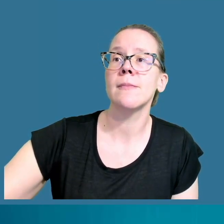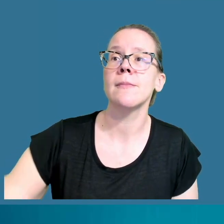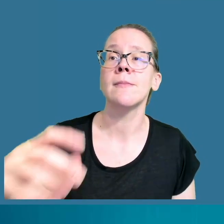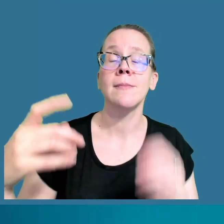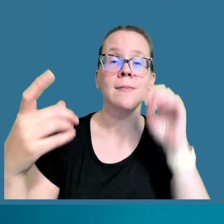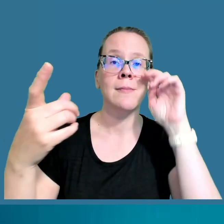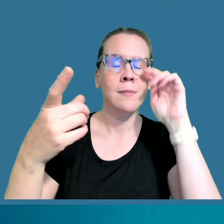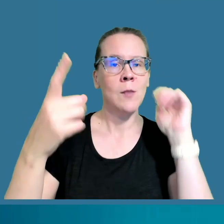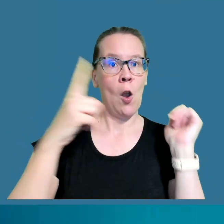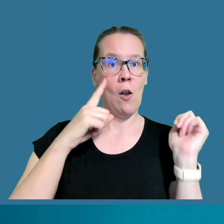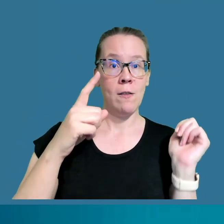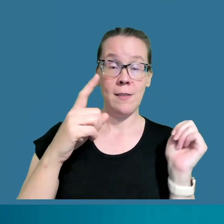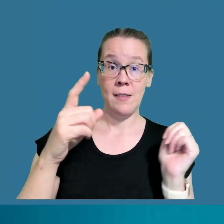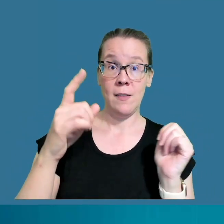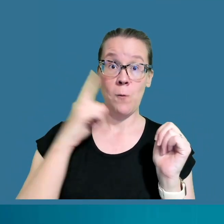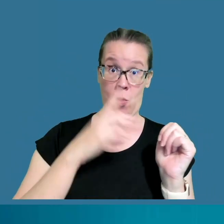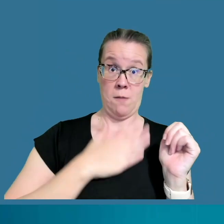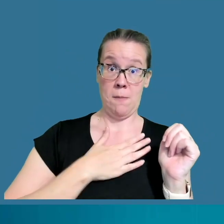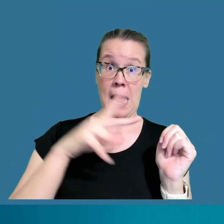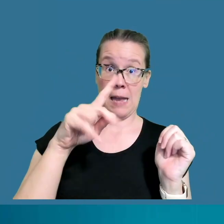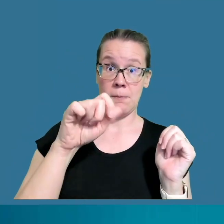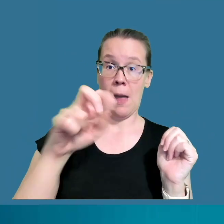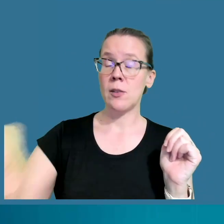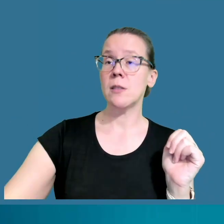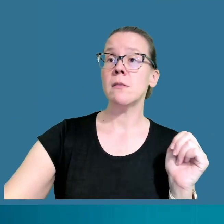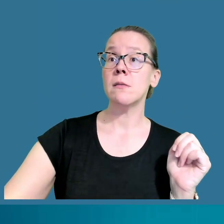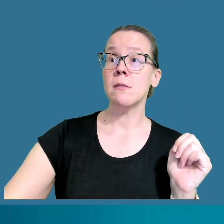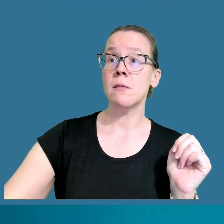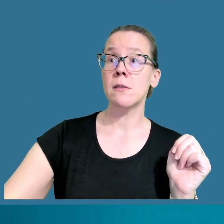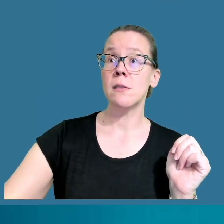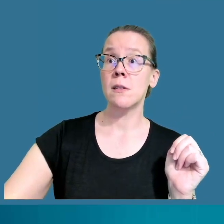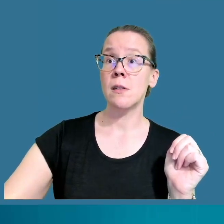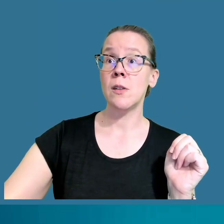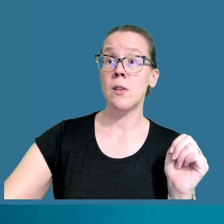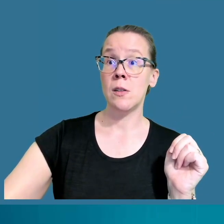So at this point in the tutorial, I include--included a diagram that shows